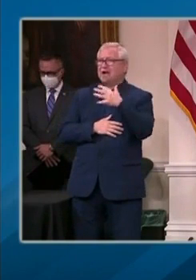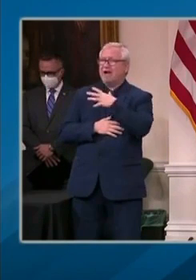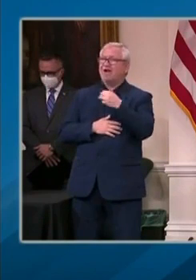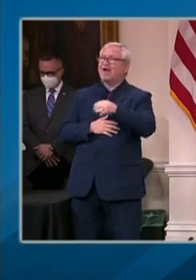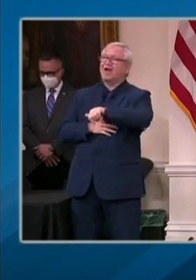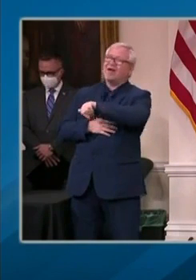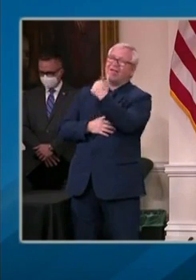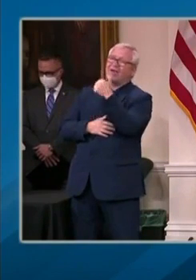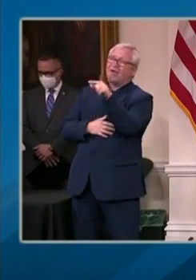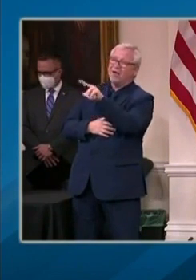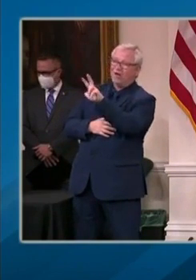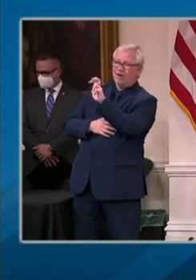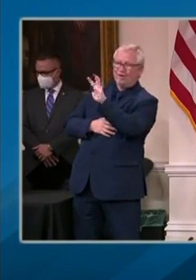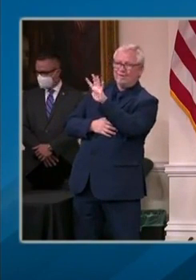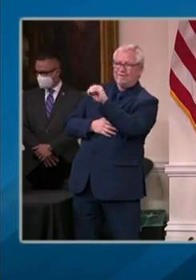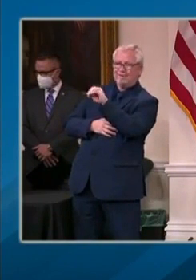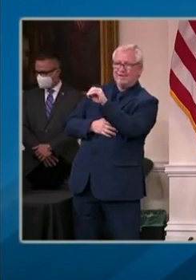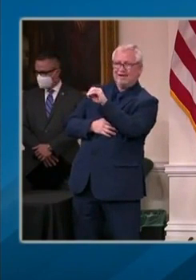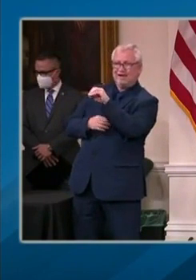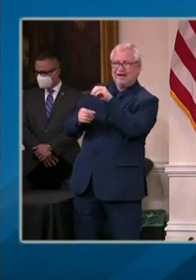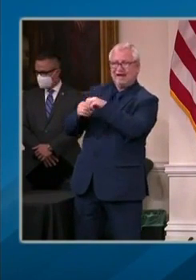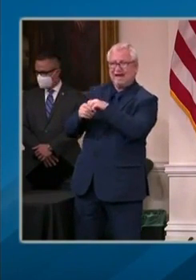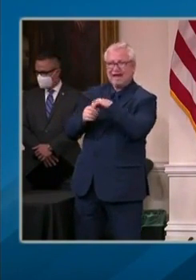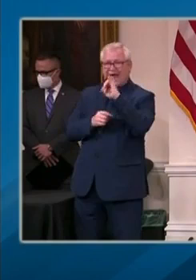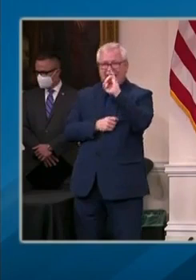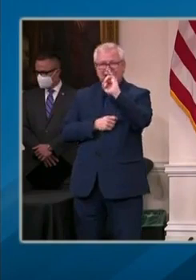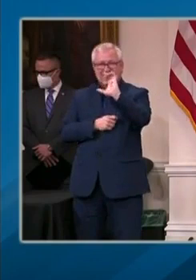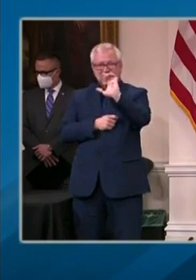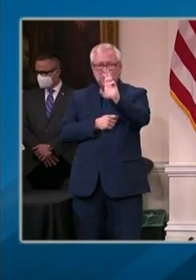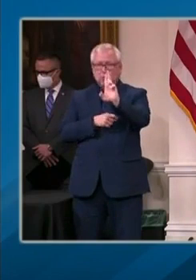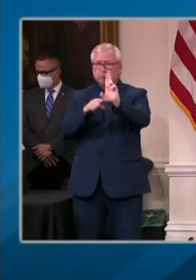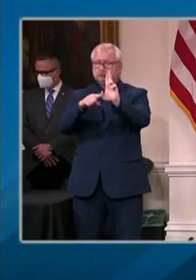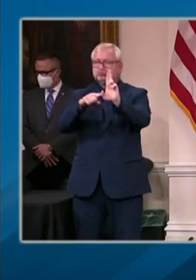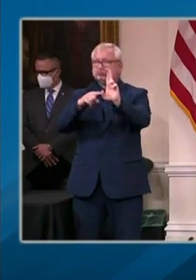WHICH IS THE HIGHEST LEVEL SINCE MAY 10.